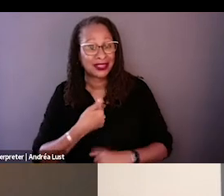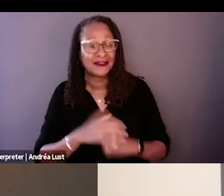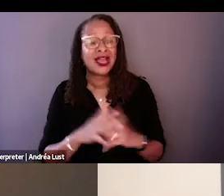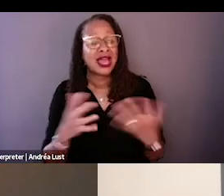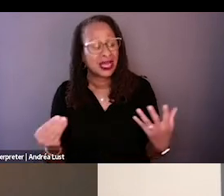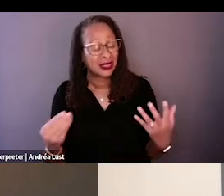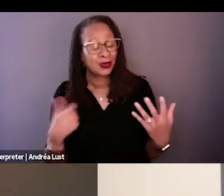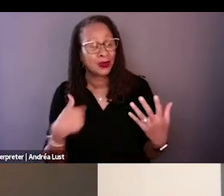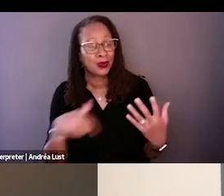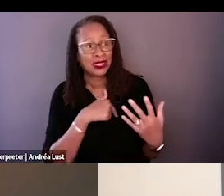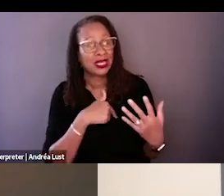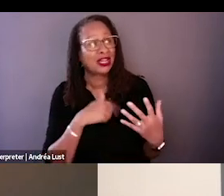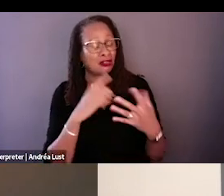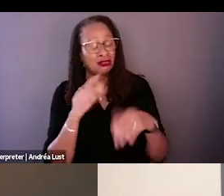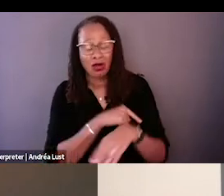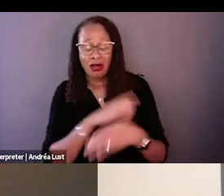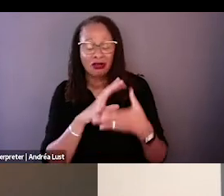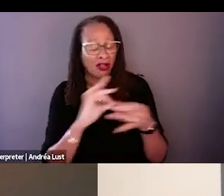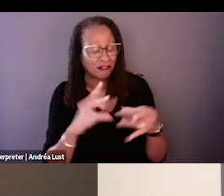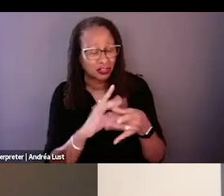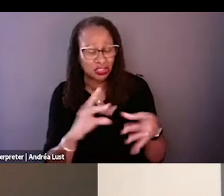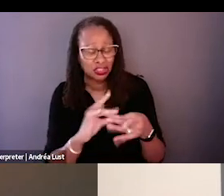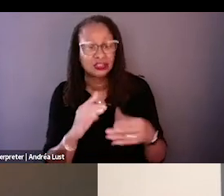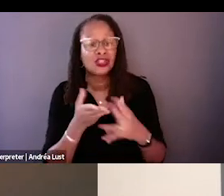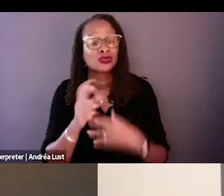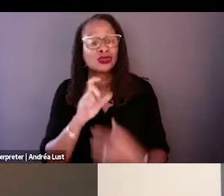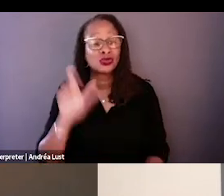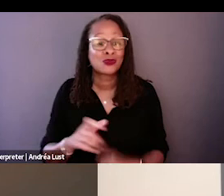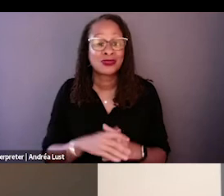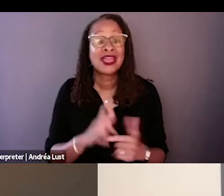Ella Taylor: With how it came out.